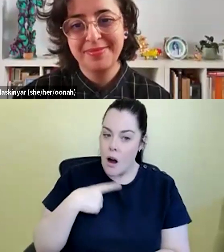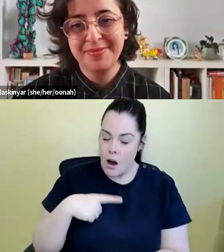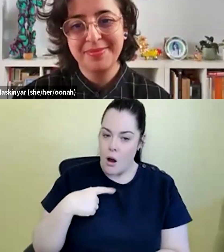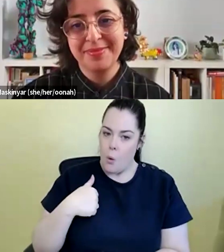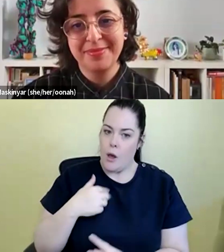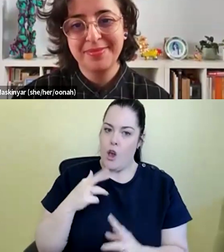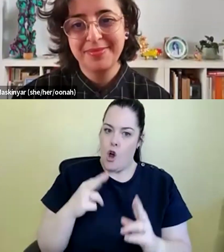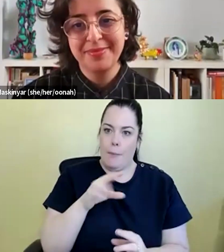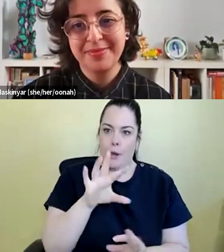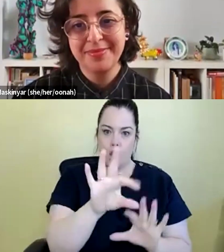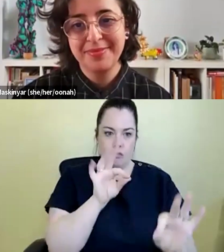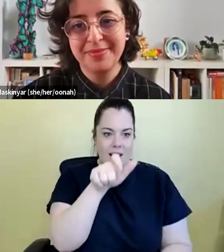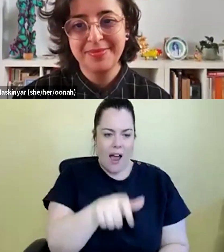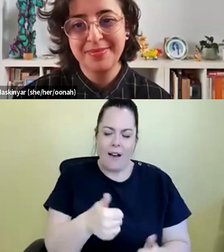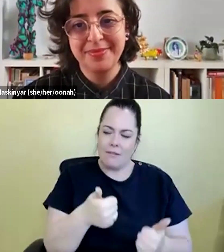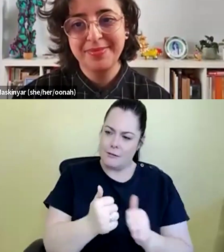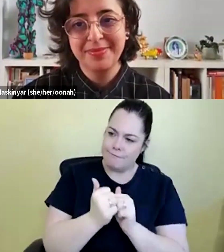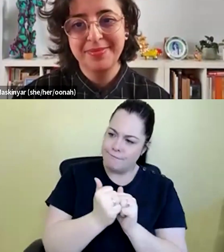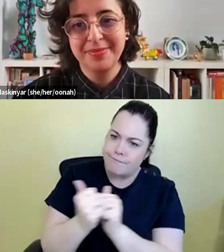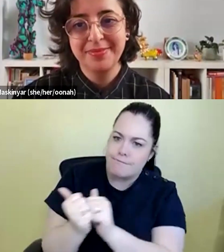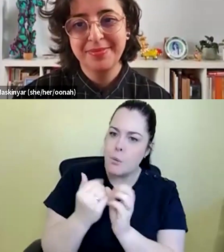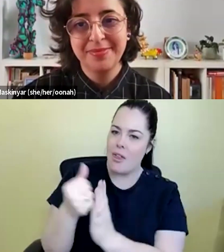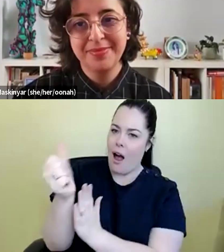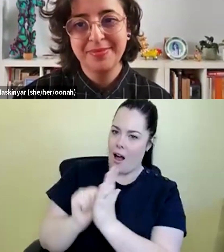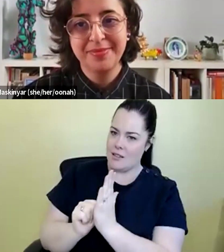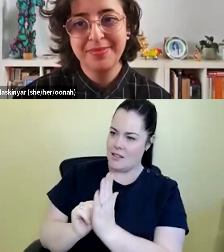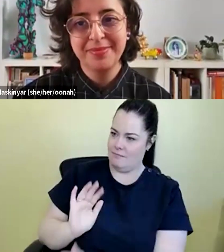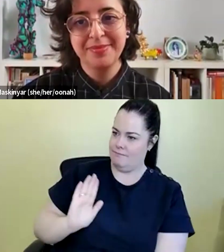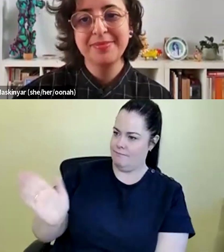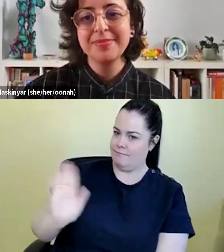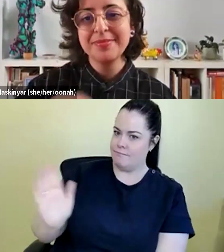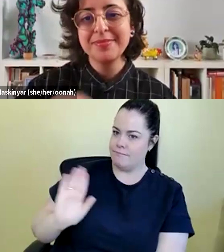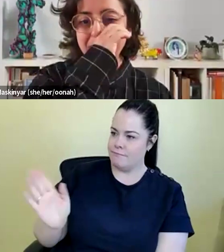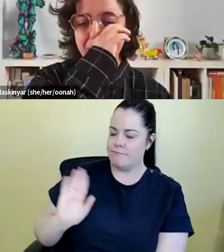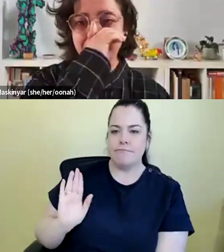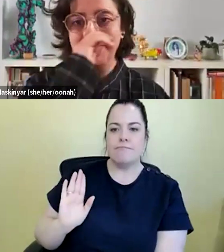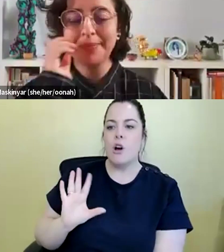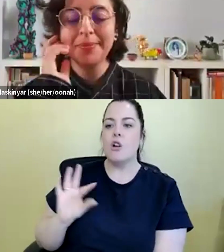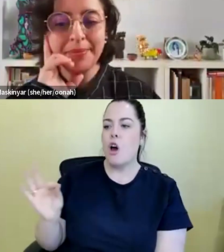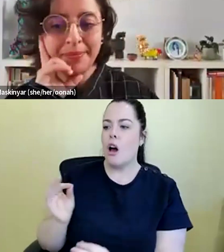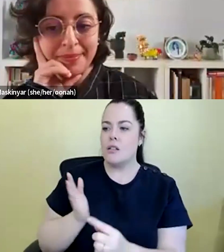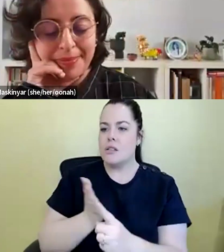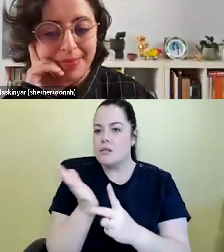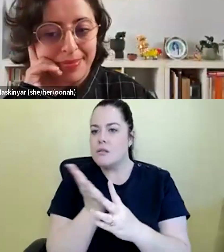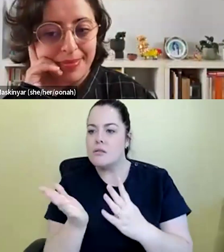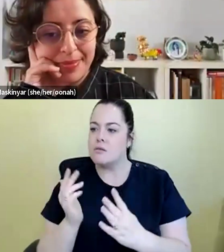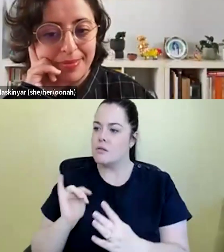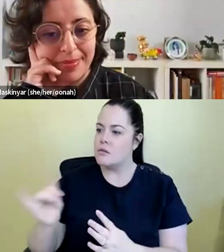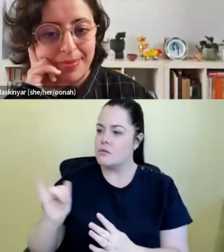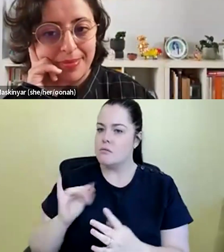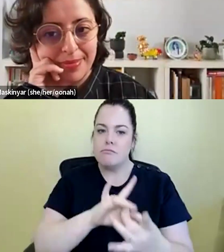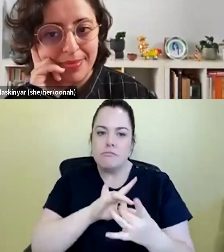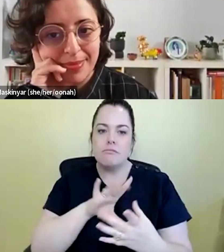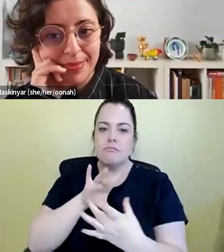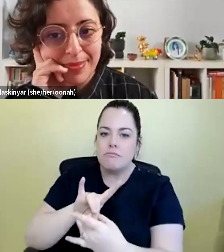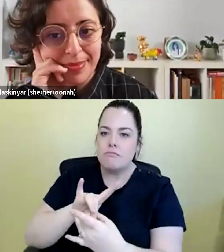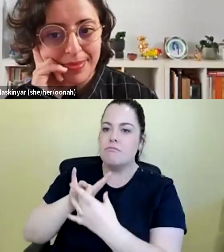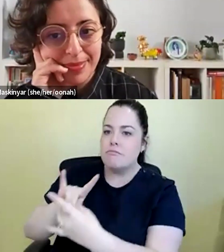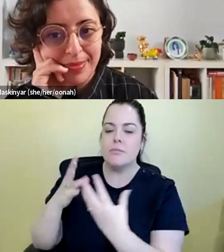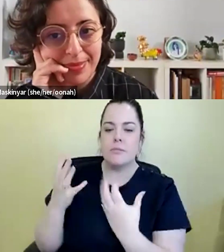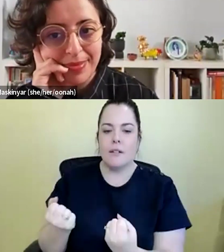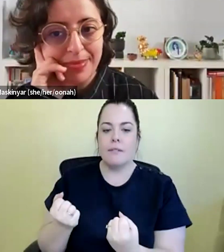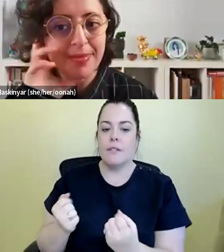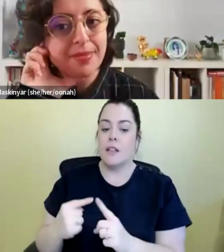should be a sole commitment. Historically when we have had people come in with artists and curators,